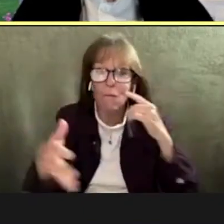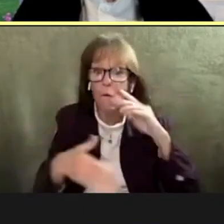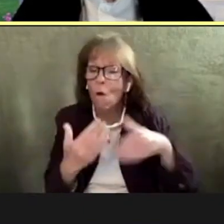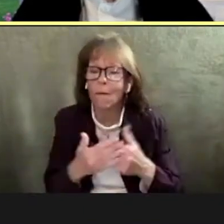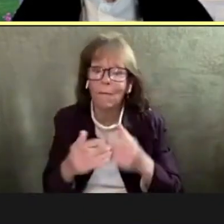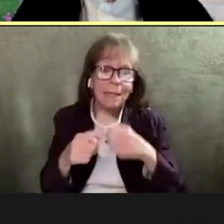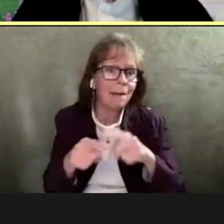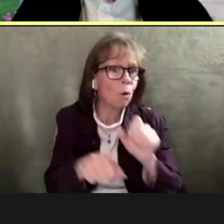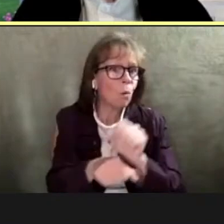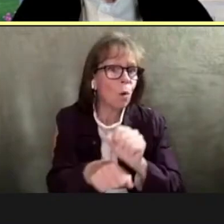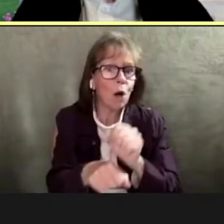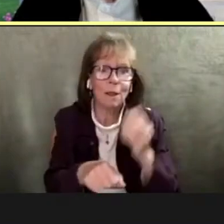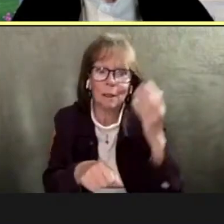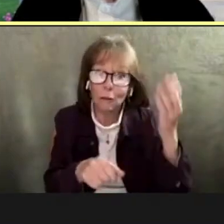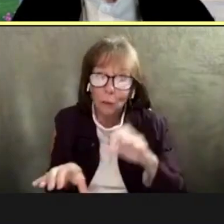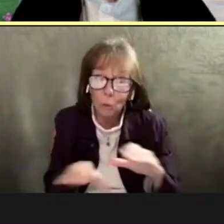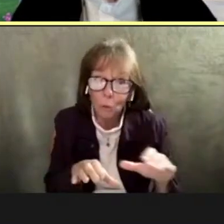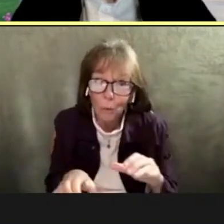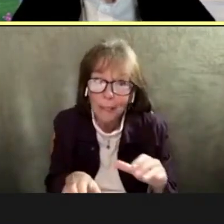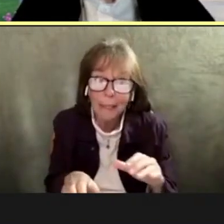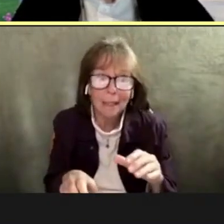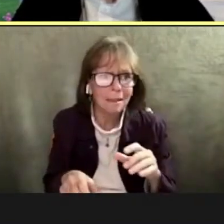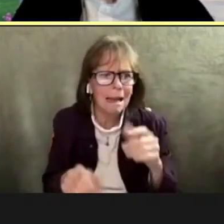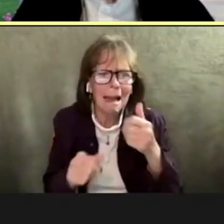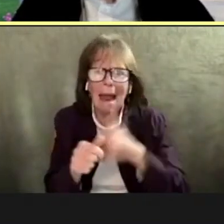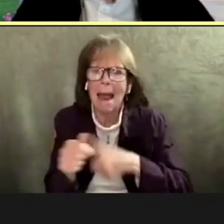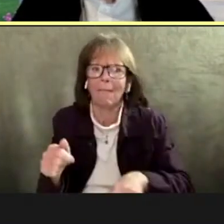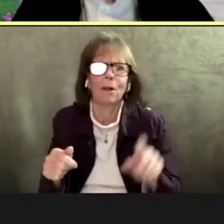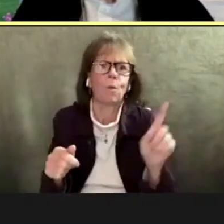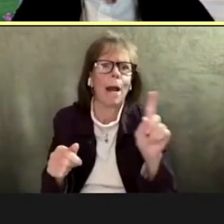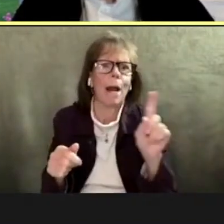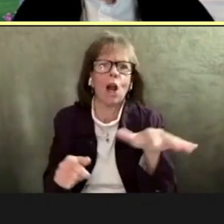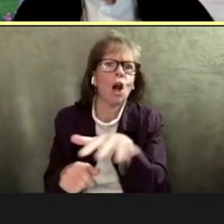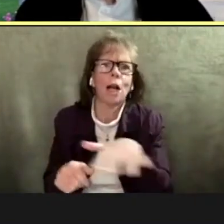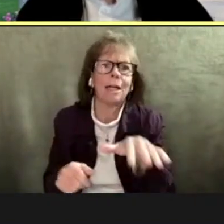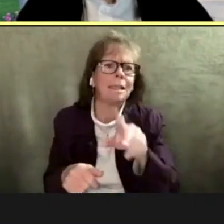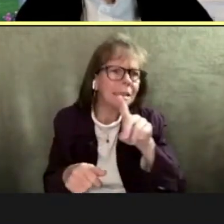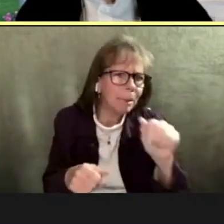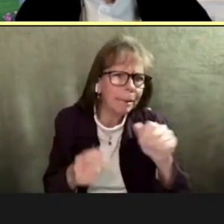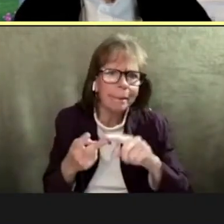she's doing and just about every space in disability and health care.